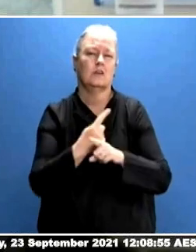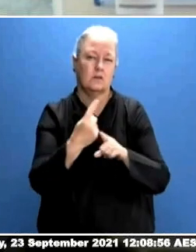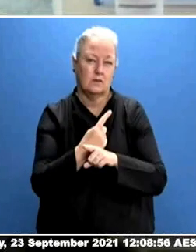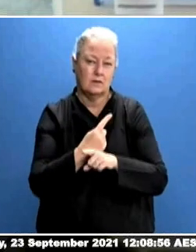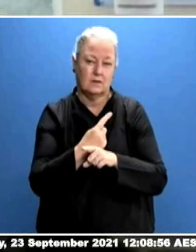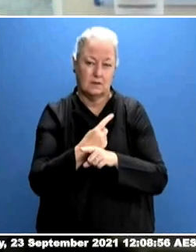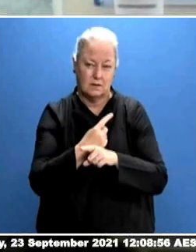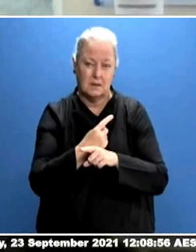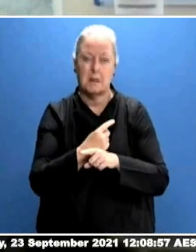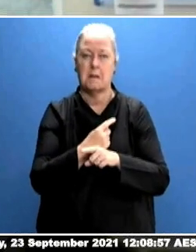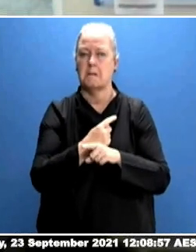that hasn't happened to date.